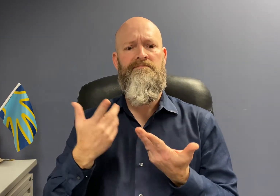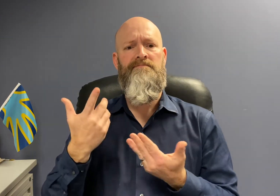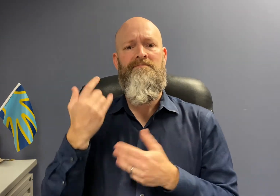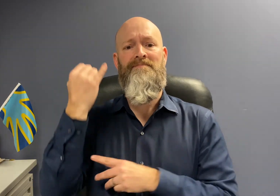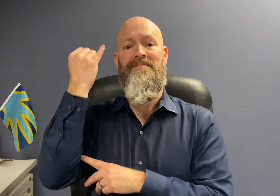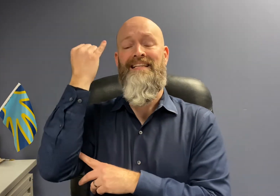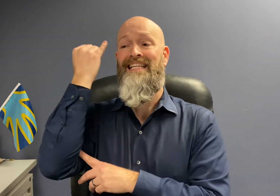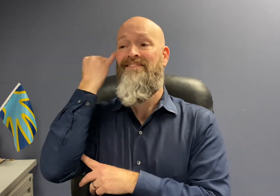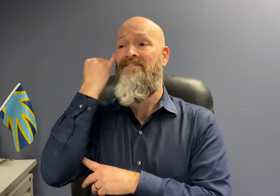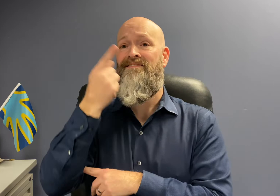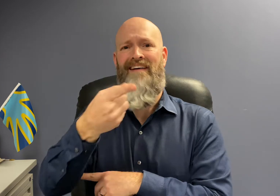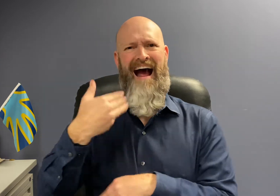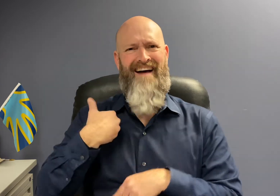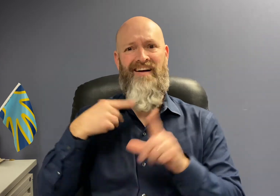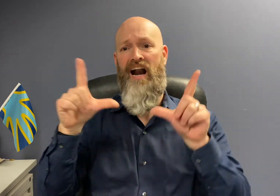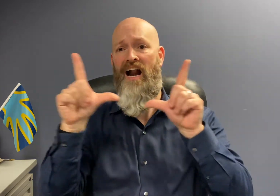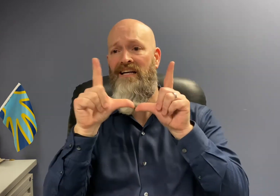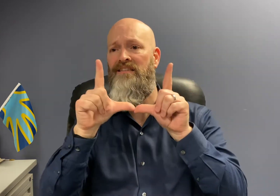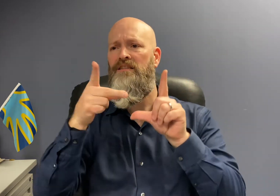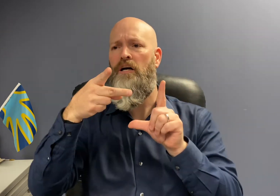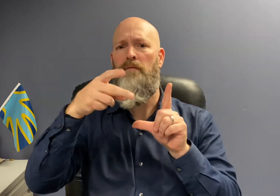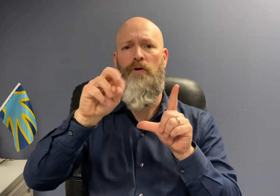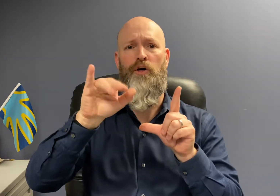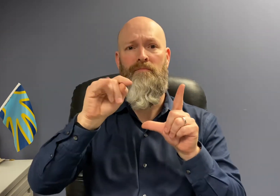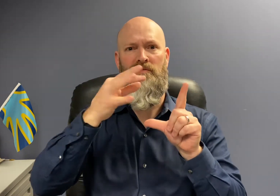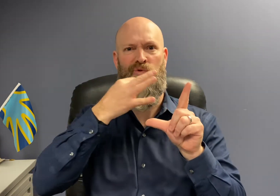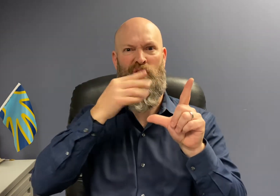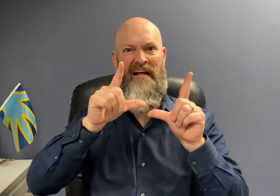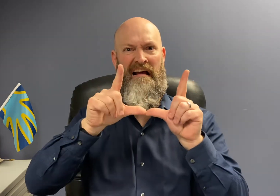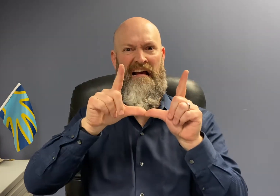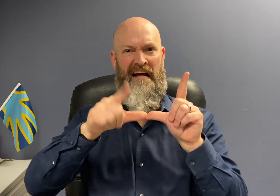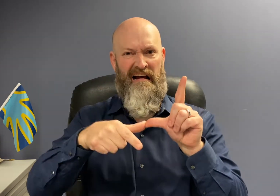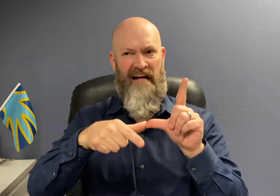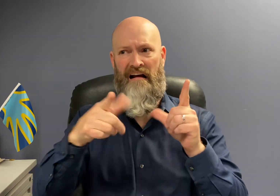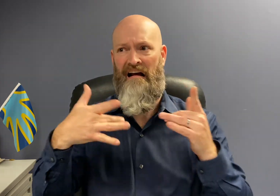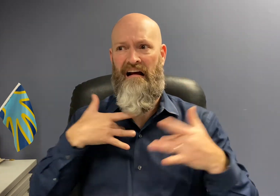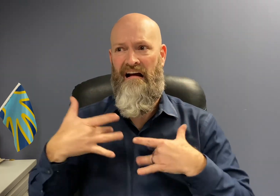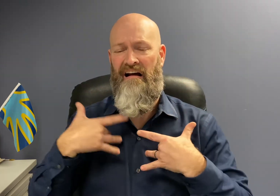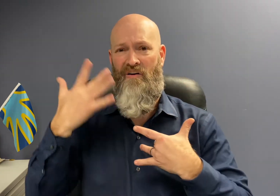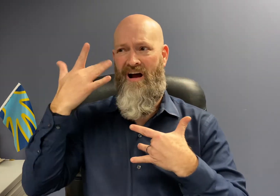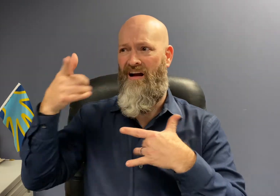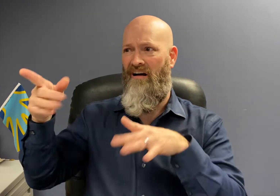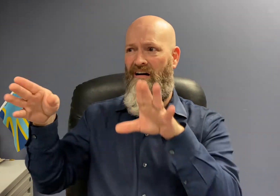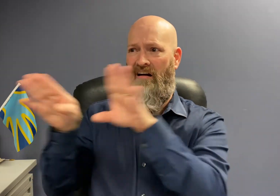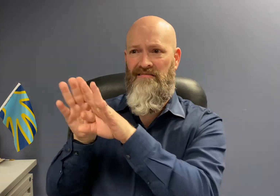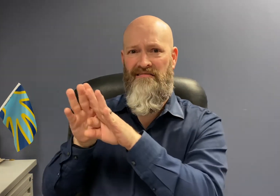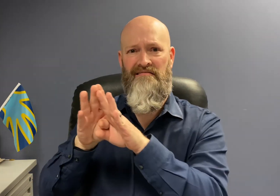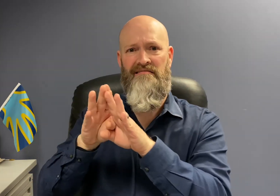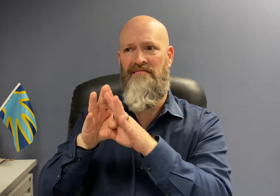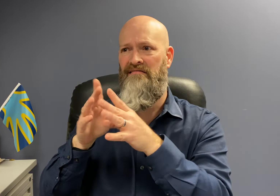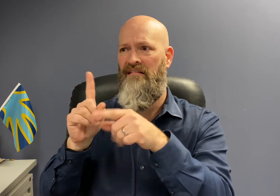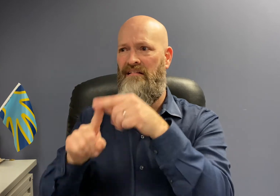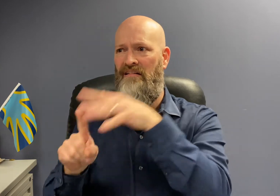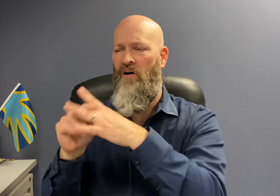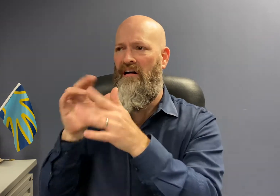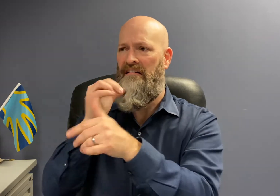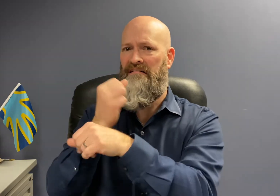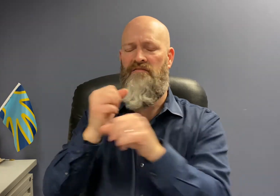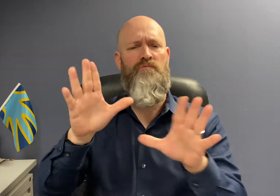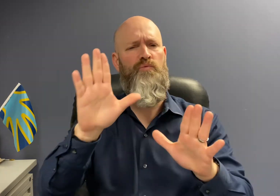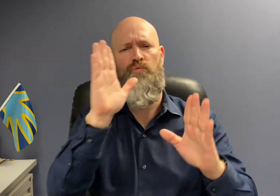All licenses, permits, registrations, and other authorizations issued by the state that would expire